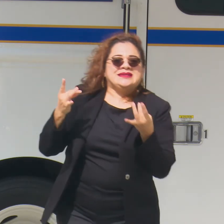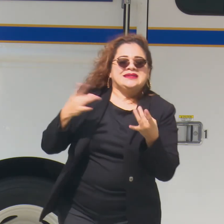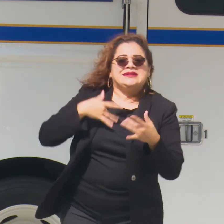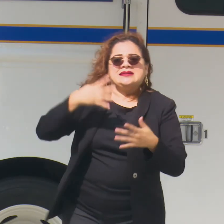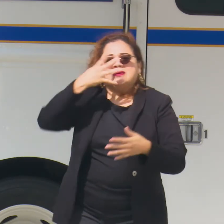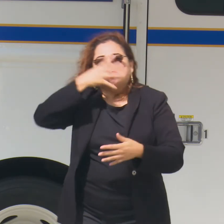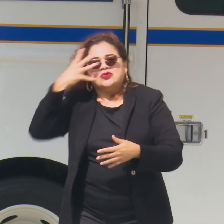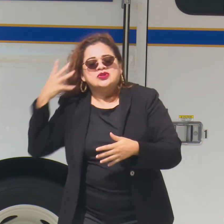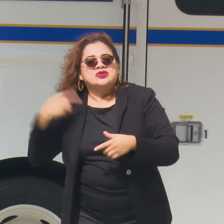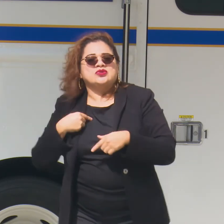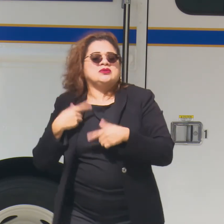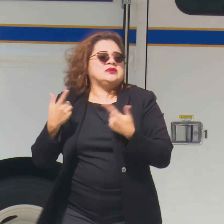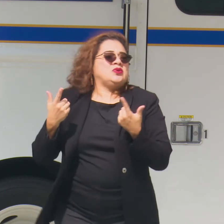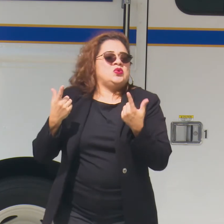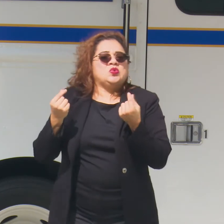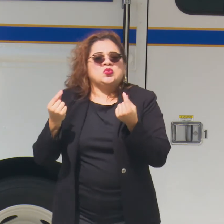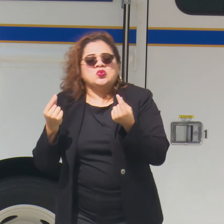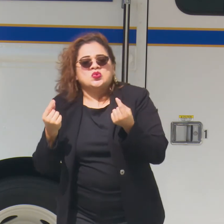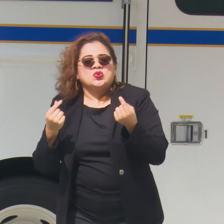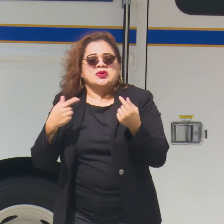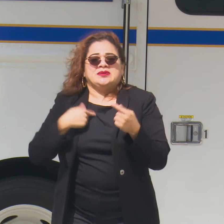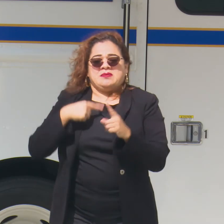if I need to answer that in Spanish, I can unless we can we can go,